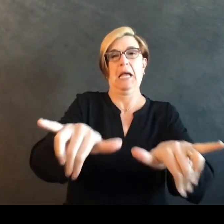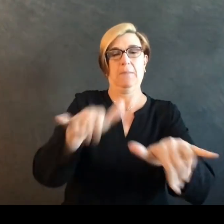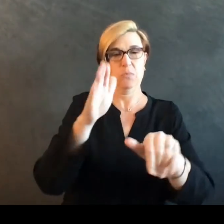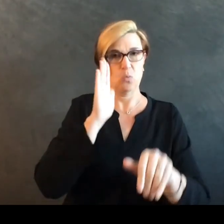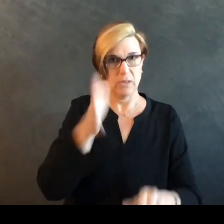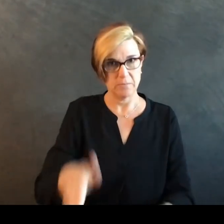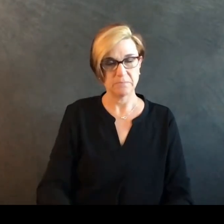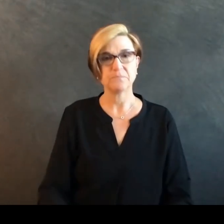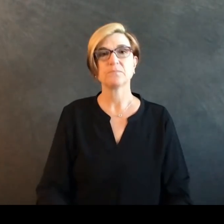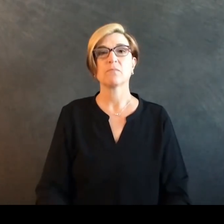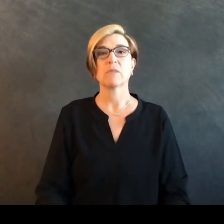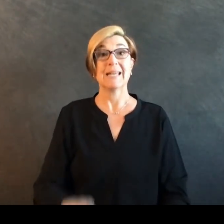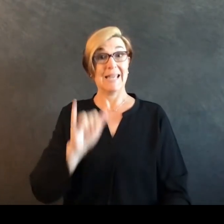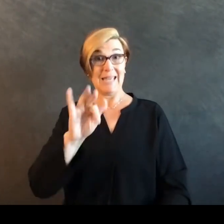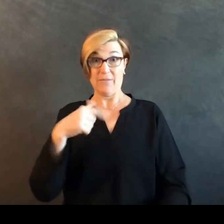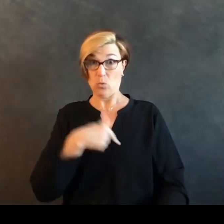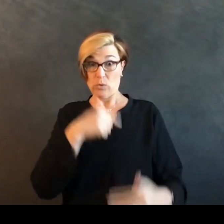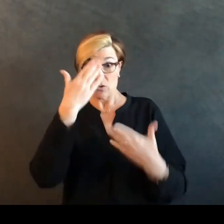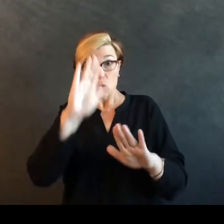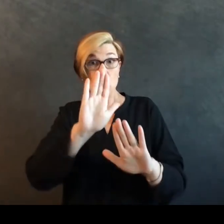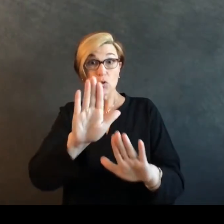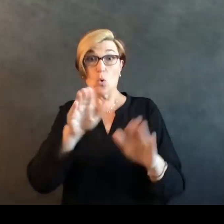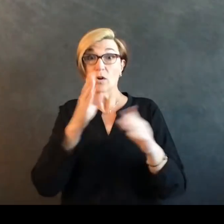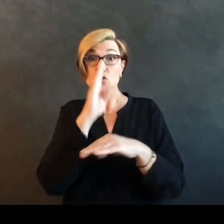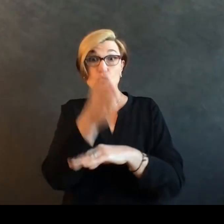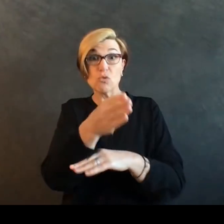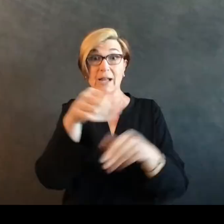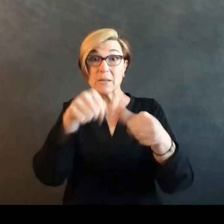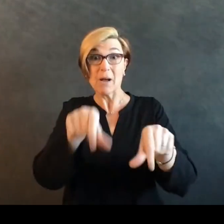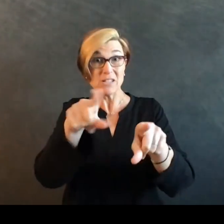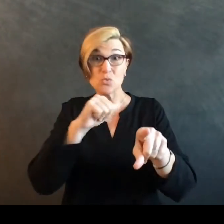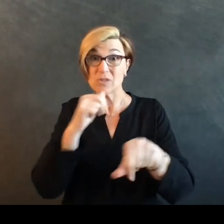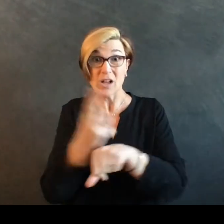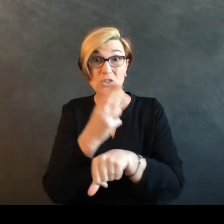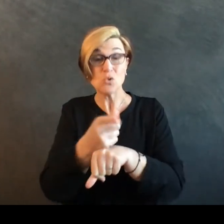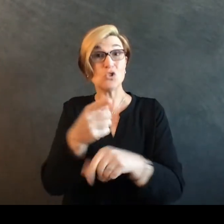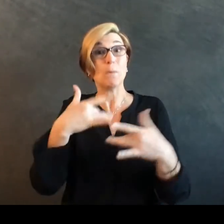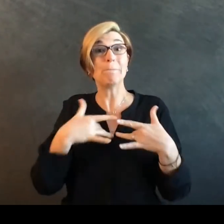we'll be putting up a web portal so that you can put that up it is a very large